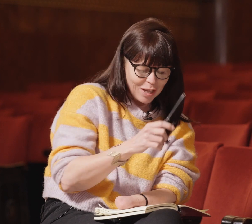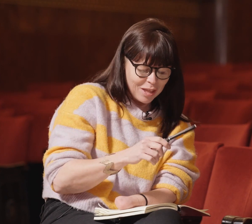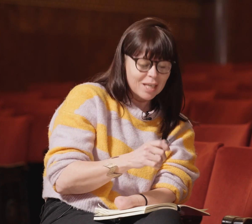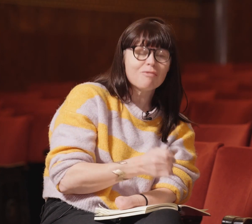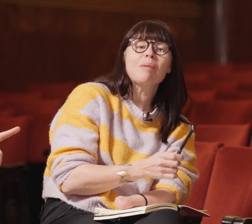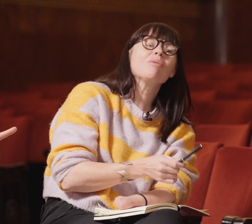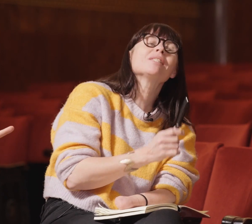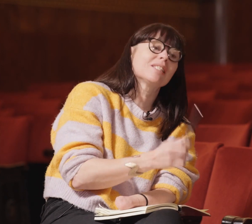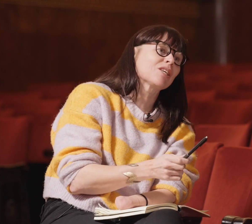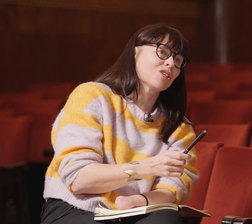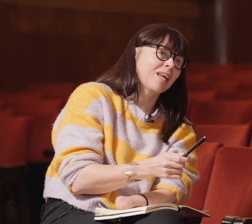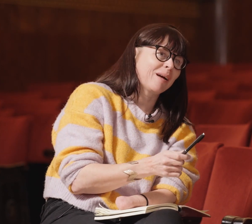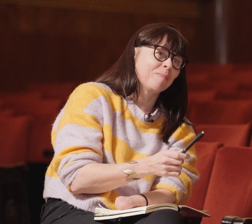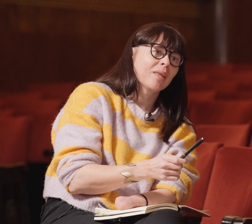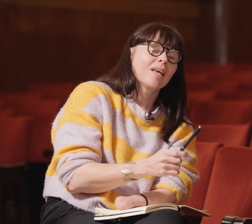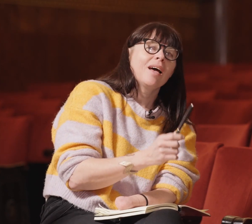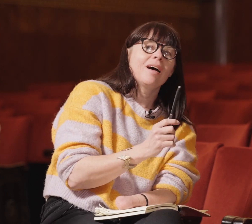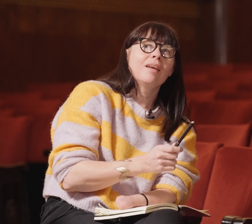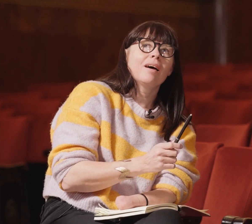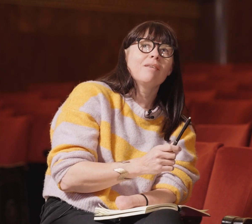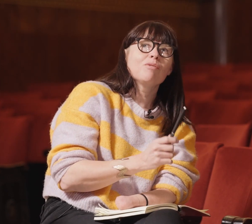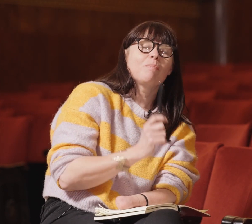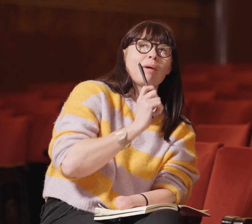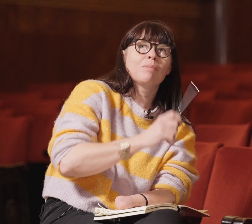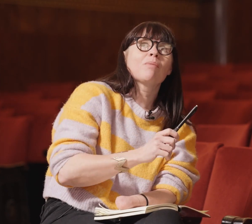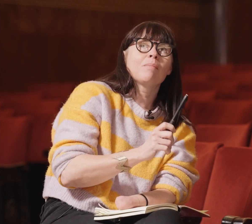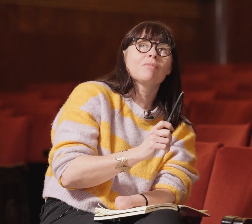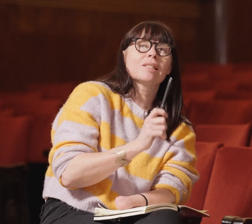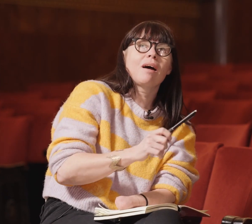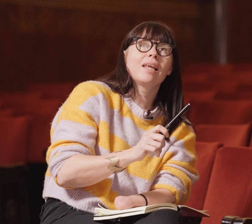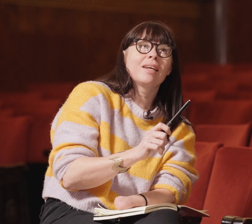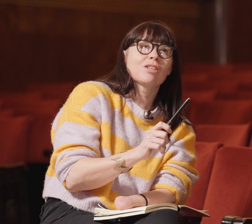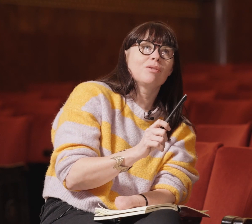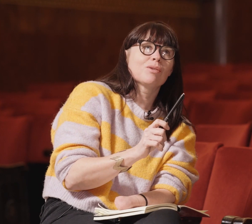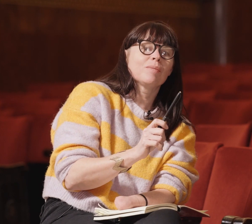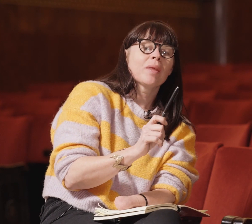I think there's a really important distinction there, and if you bear with me while I'm slightly anecdotal,